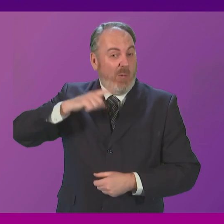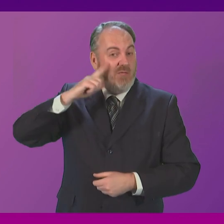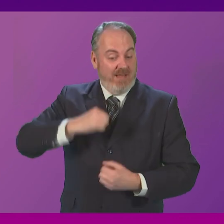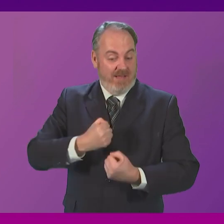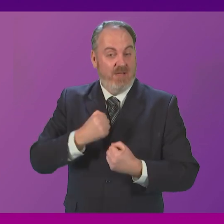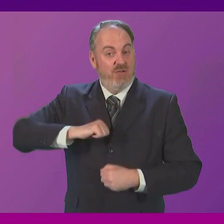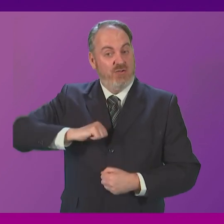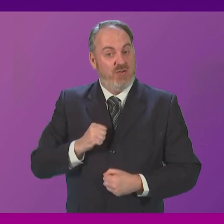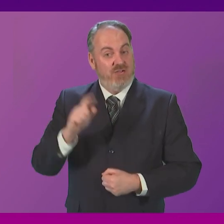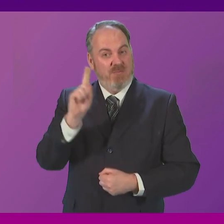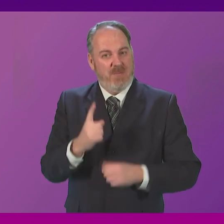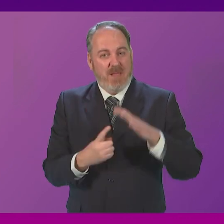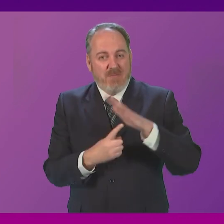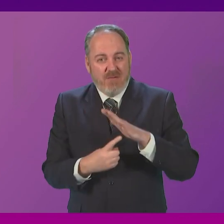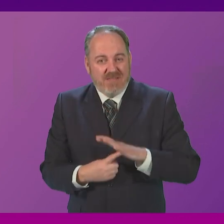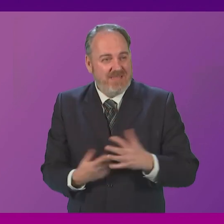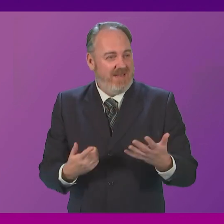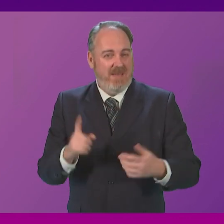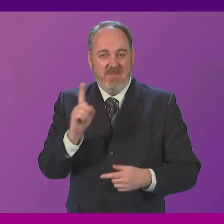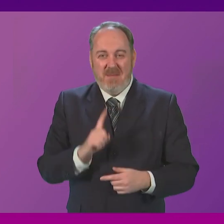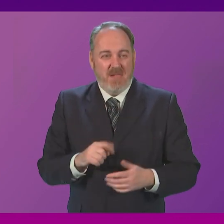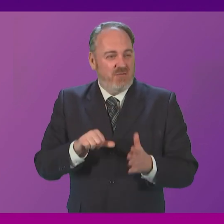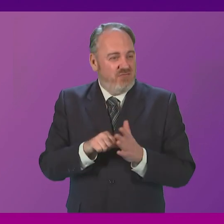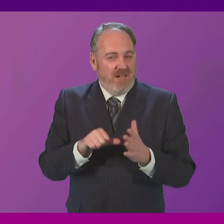people, such as helping struggling families to get through the global cost of living crisis,